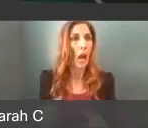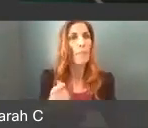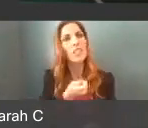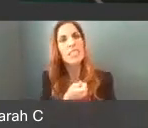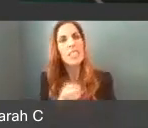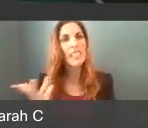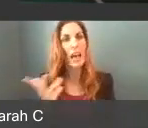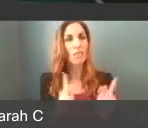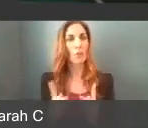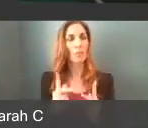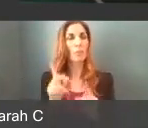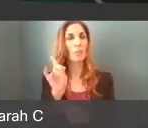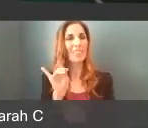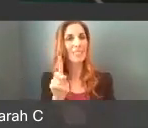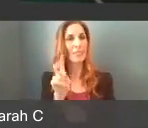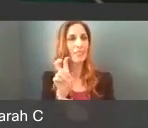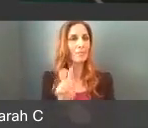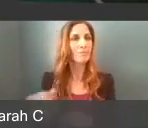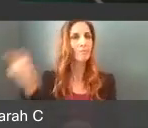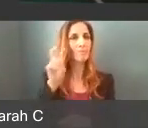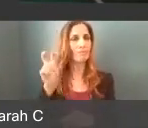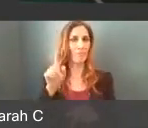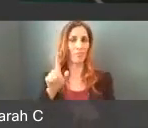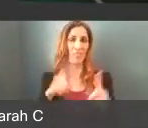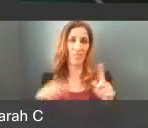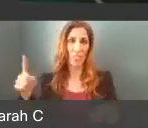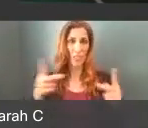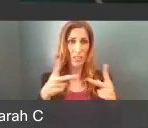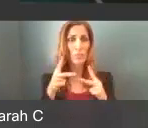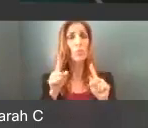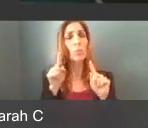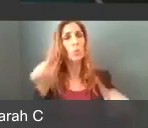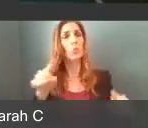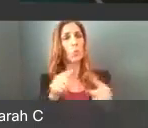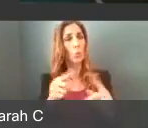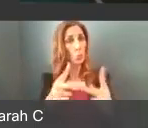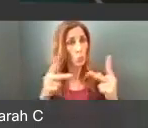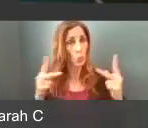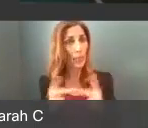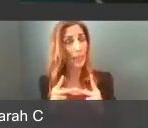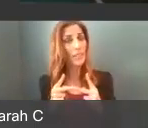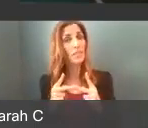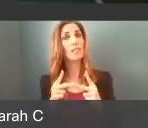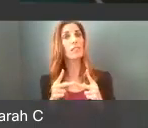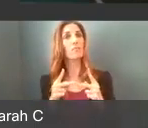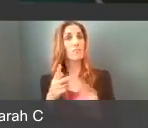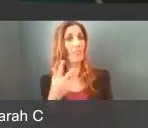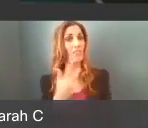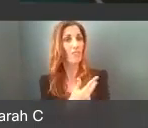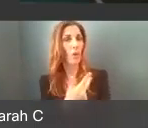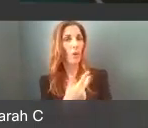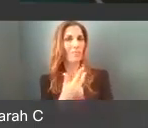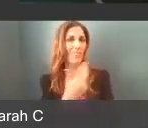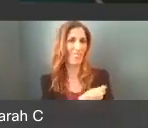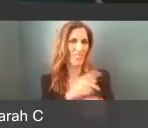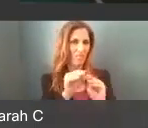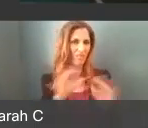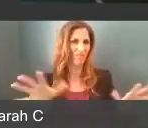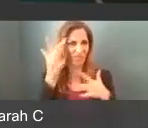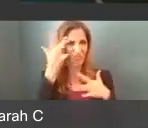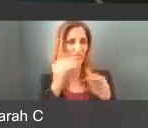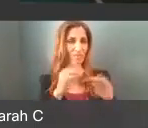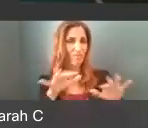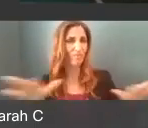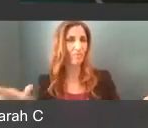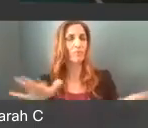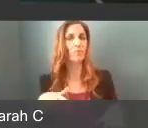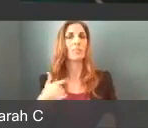on various trips to locations where [virus] was spreading. So we had several individuals who had